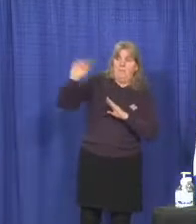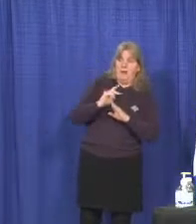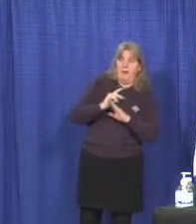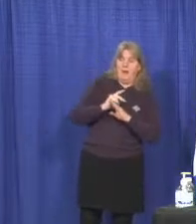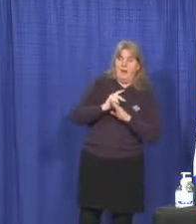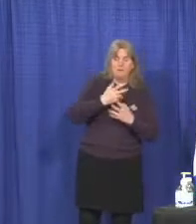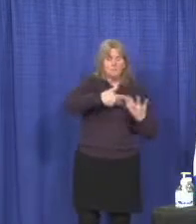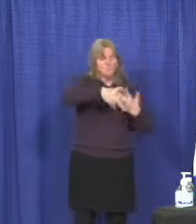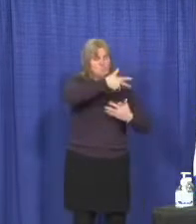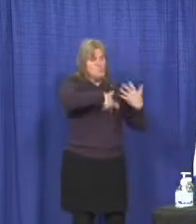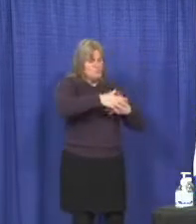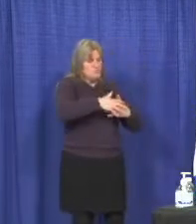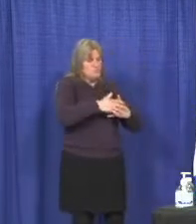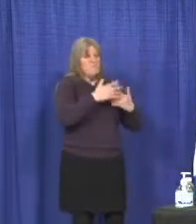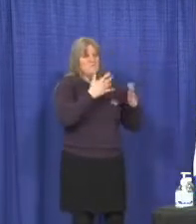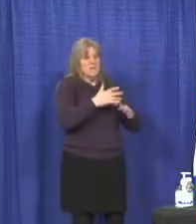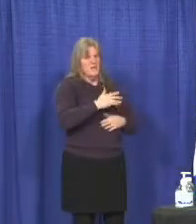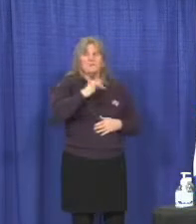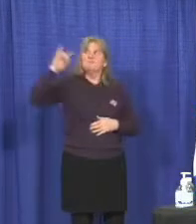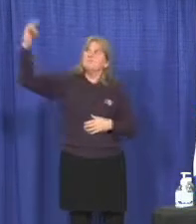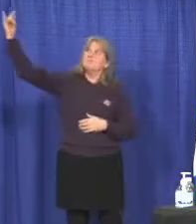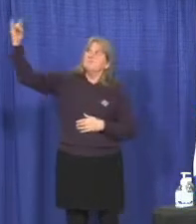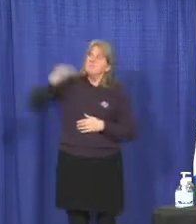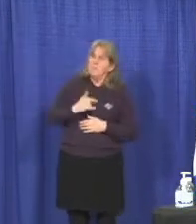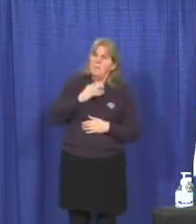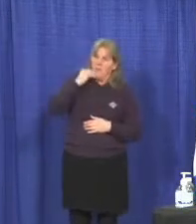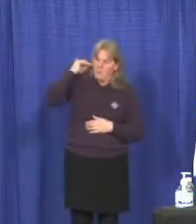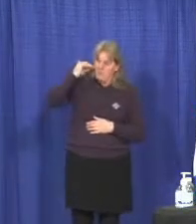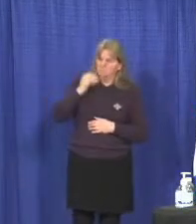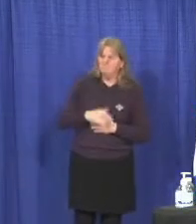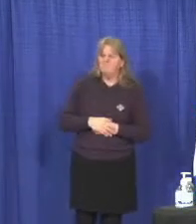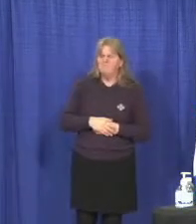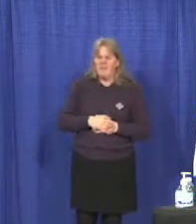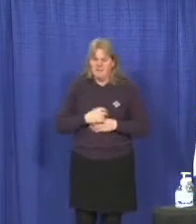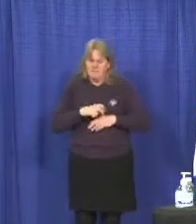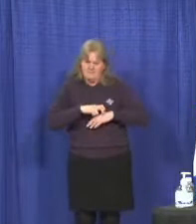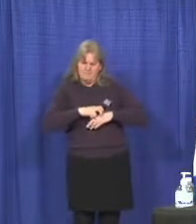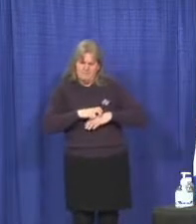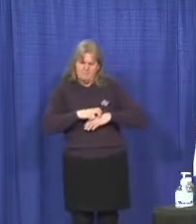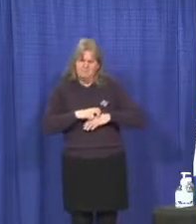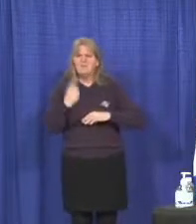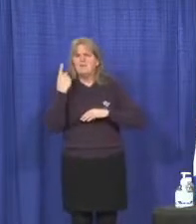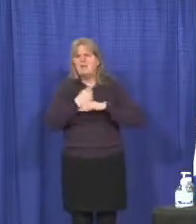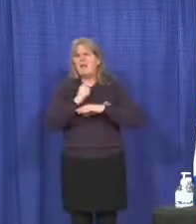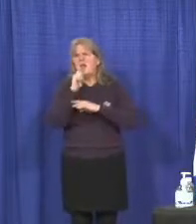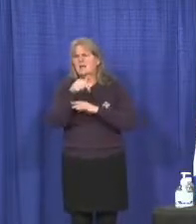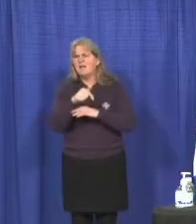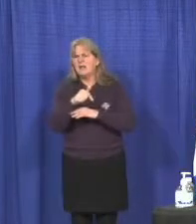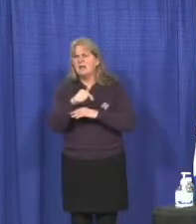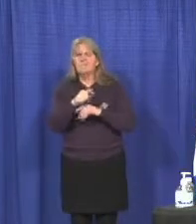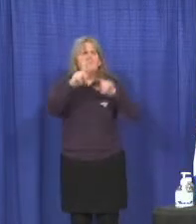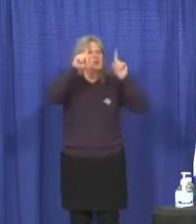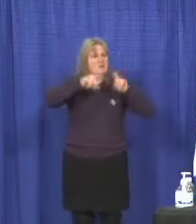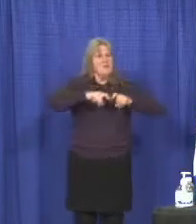He's nervous and arranges for a test the day after he returns.